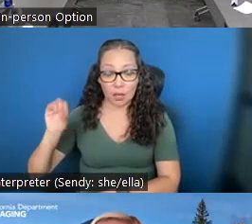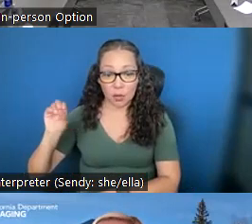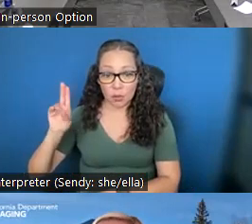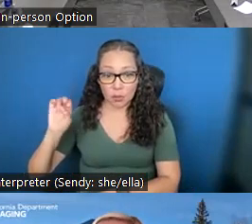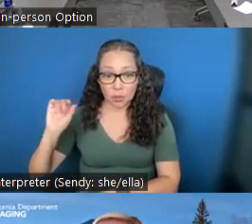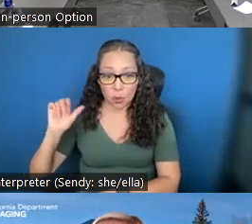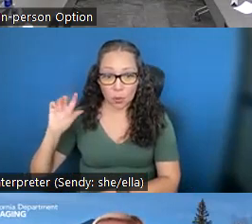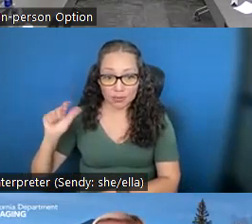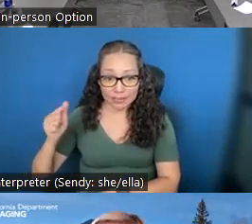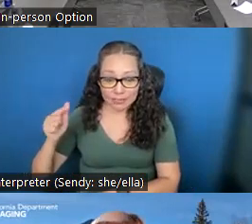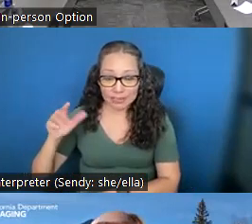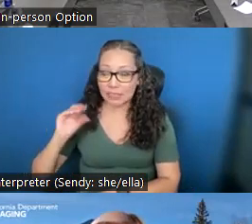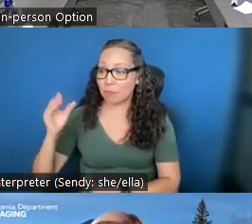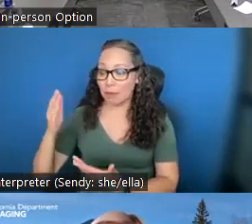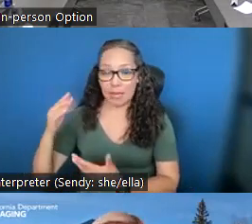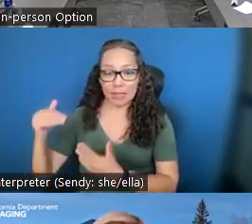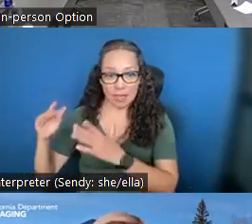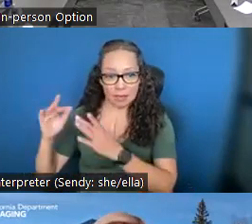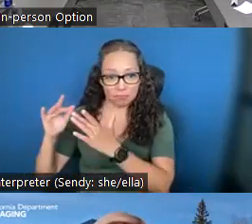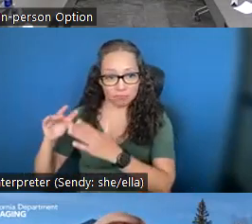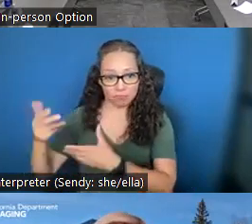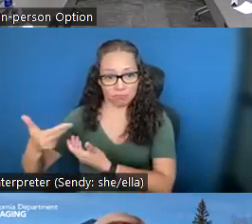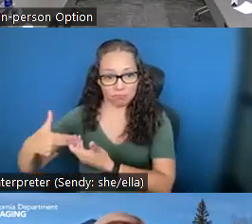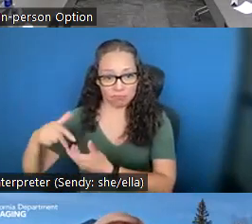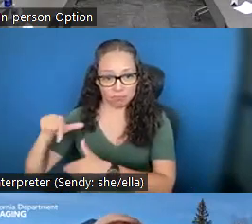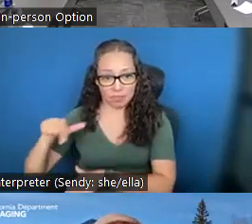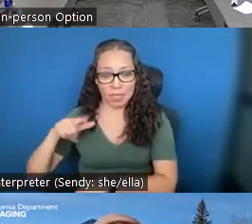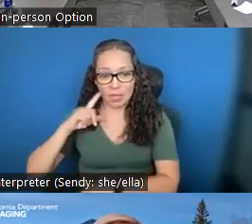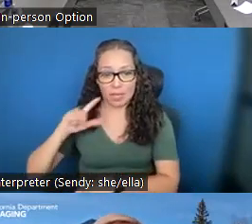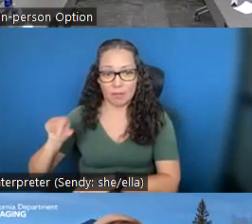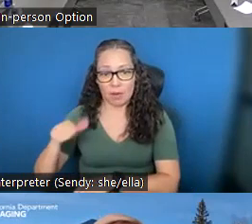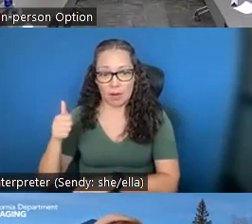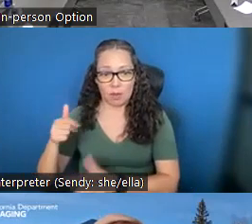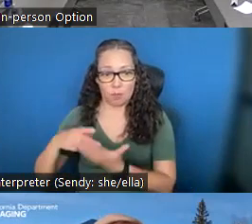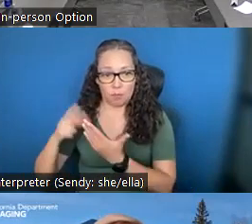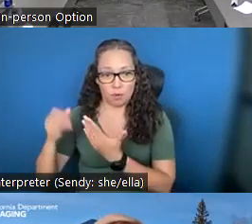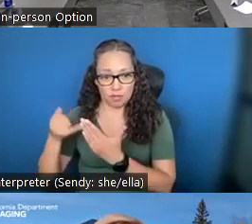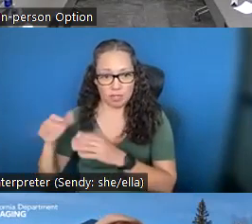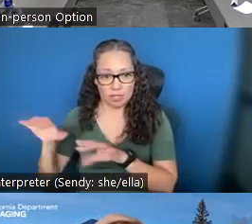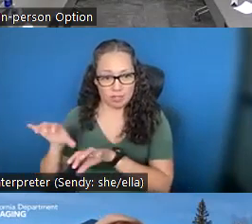adrc SWAT analysis that they also did for us so they prepared these slides and and